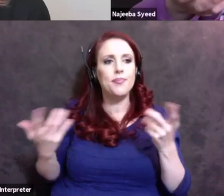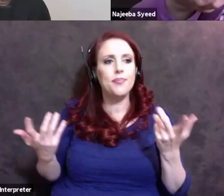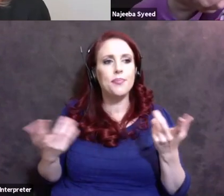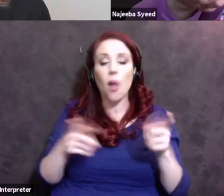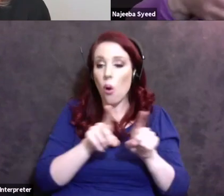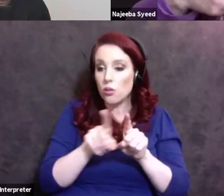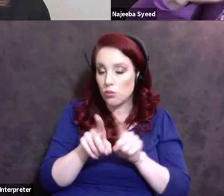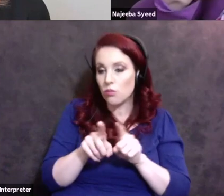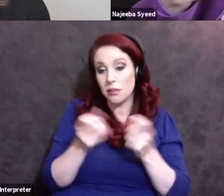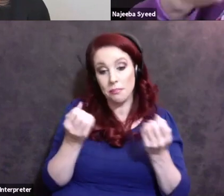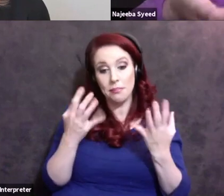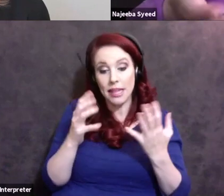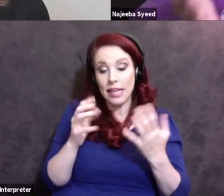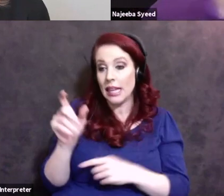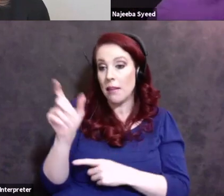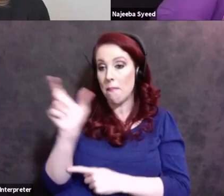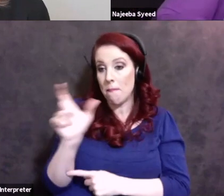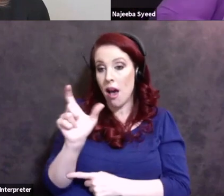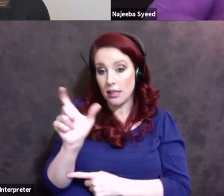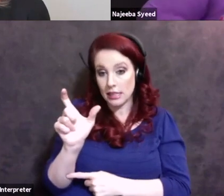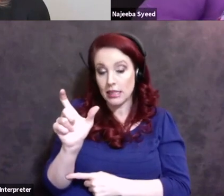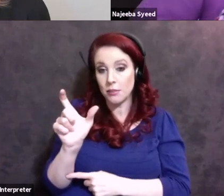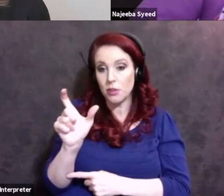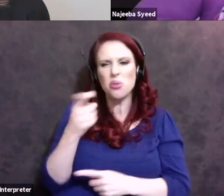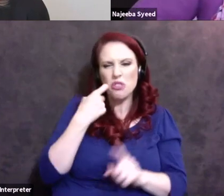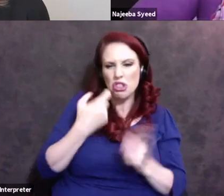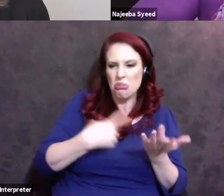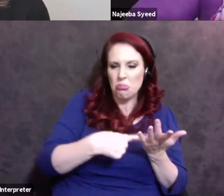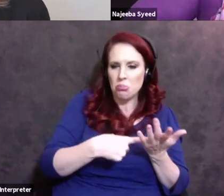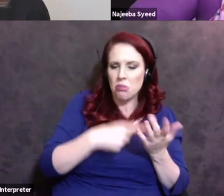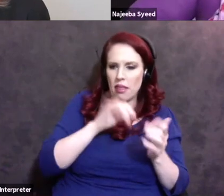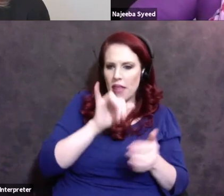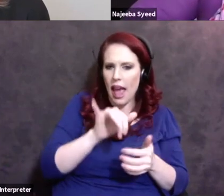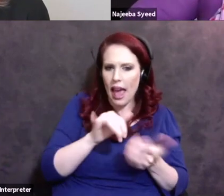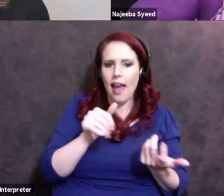Since many Muslims come in addition to what we spoke about, anti-African American bias